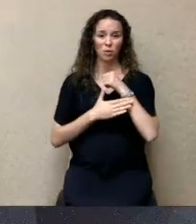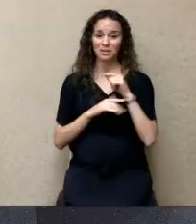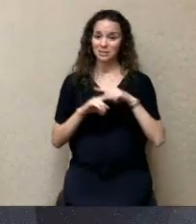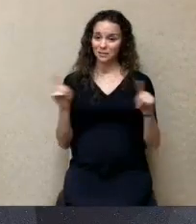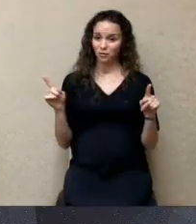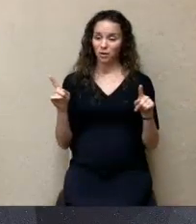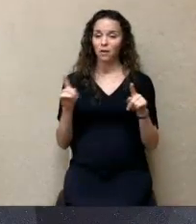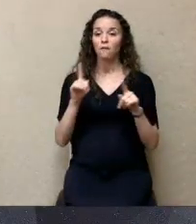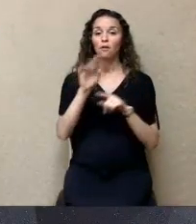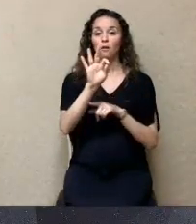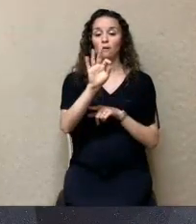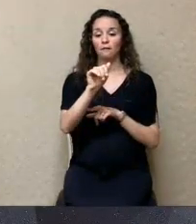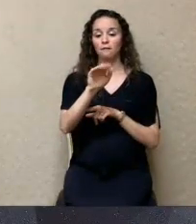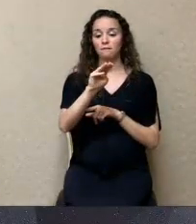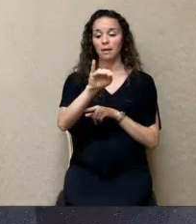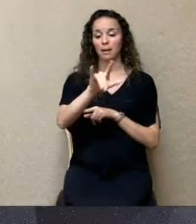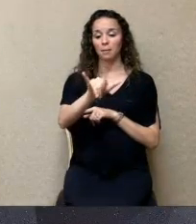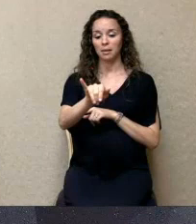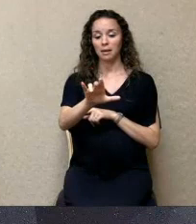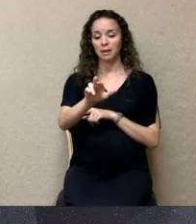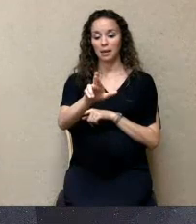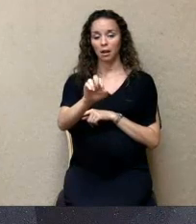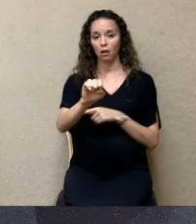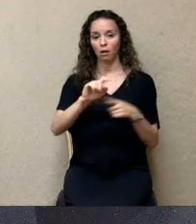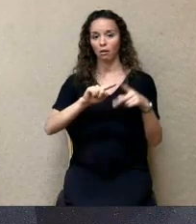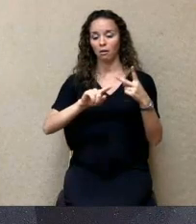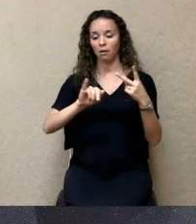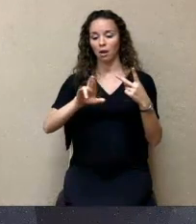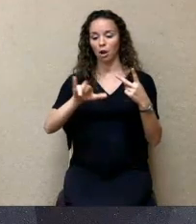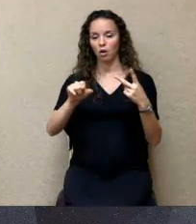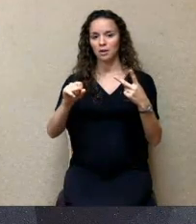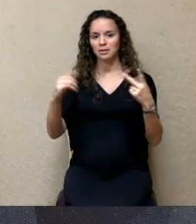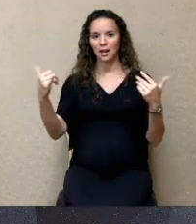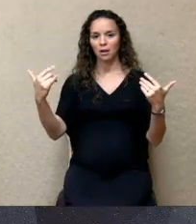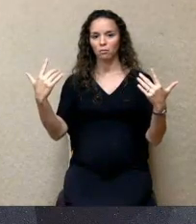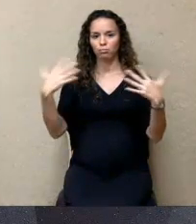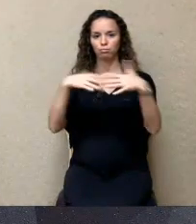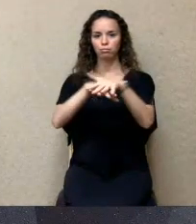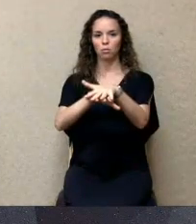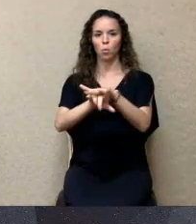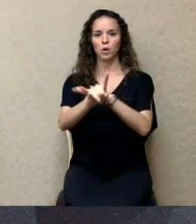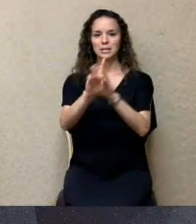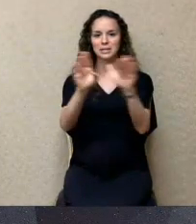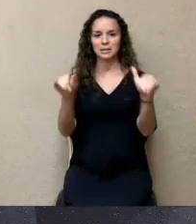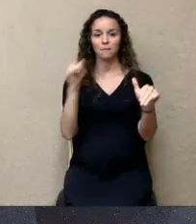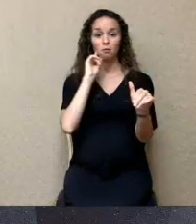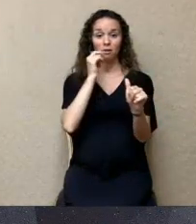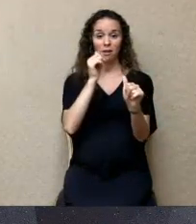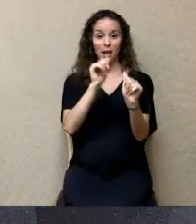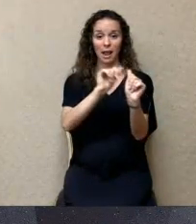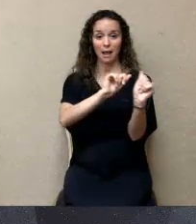Family Care and IRIS kind of synchronizing all of that into a single system for everybody who has developmental